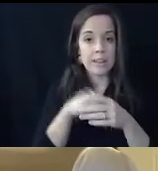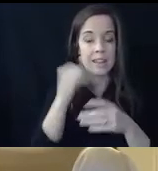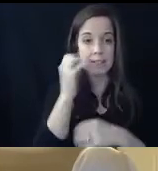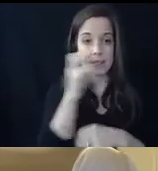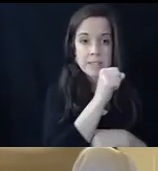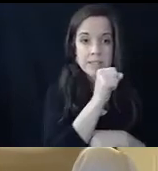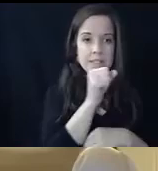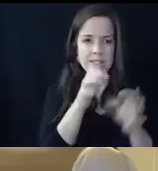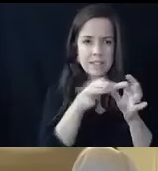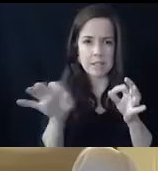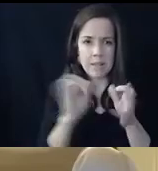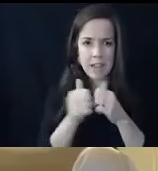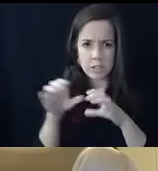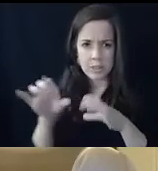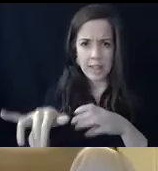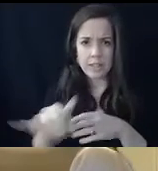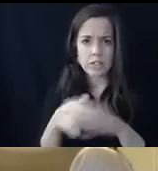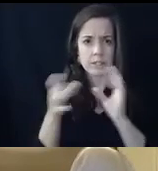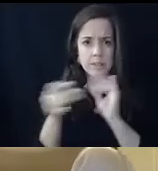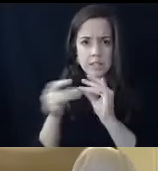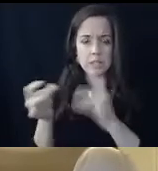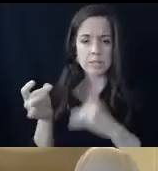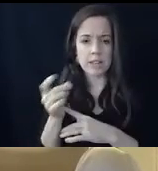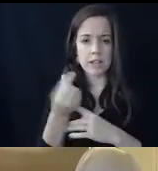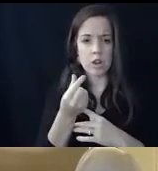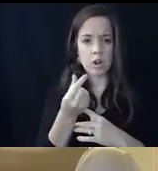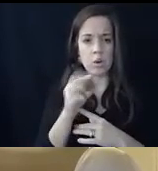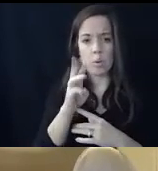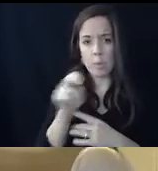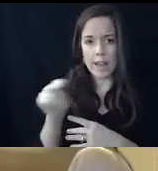statement about how to do that just message me or Gwen or Pete and we'll tell you how to do it.